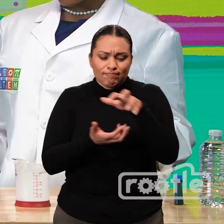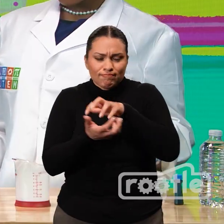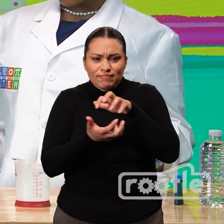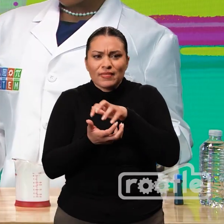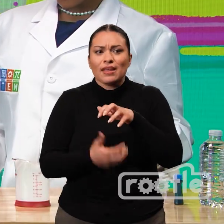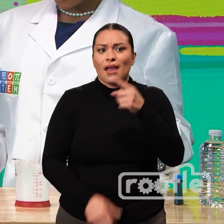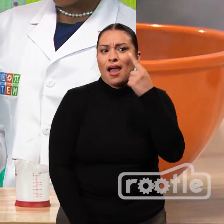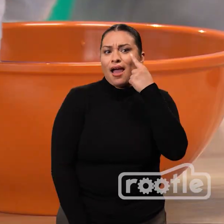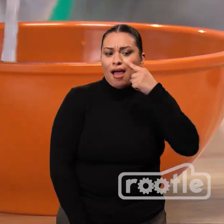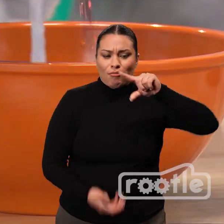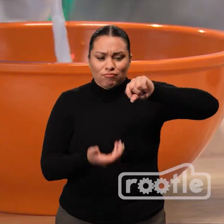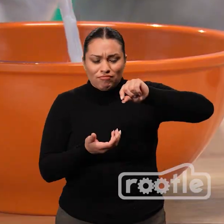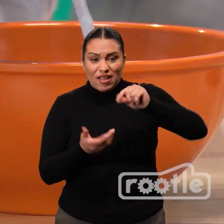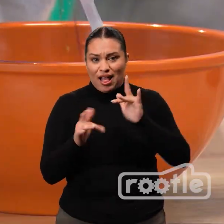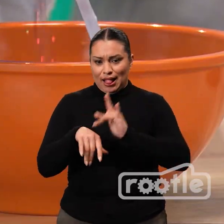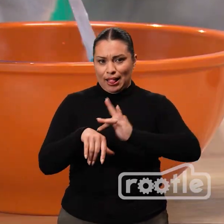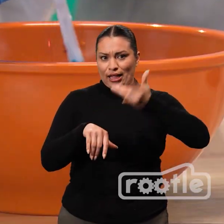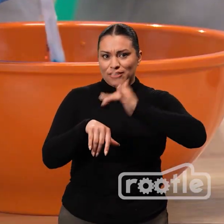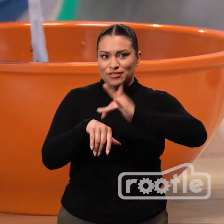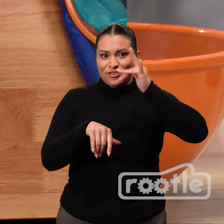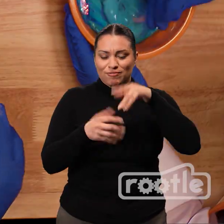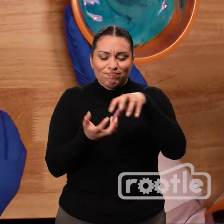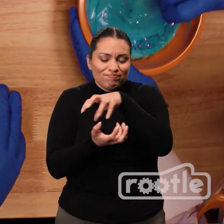Now we're going to mix the eye solution and the glitter.